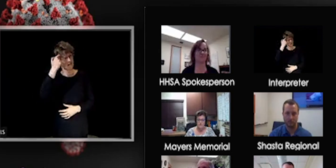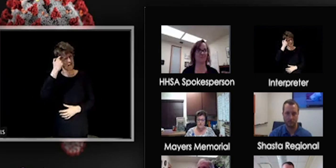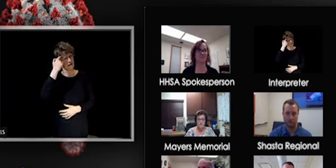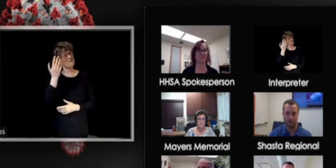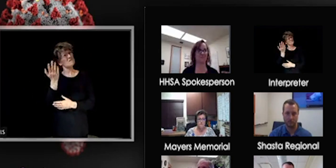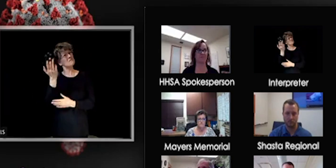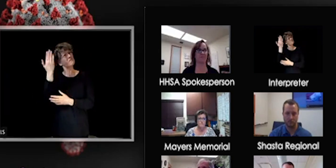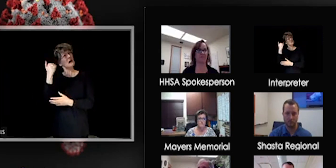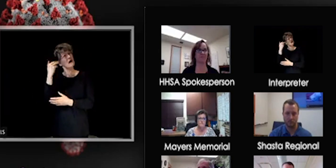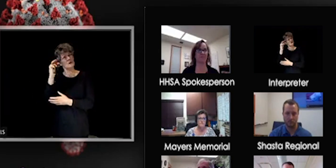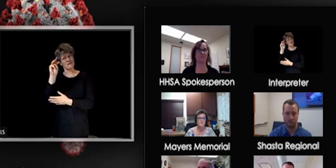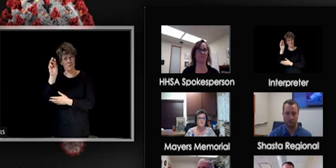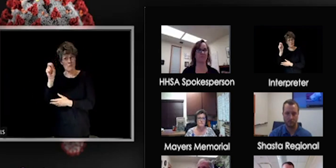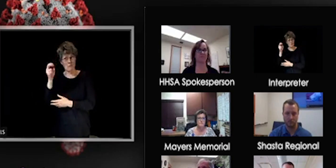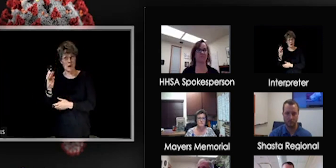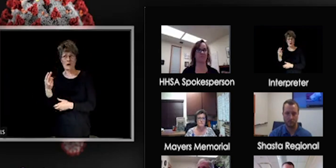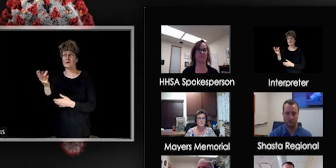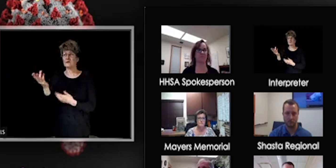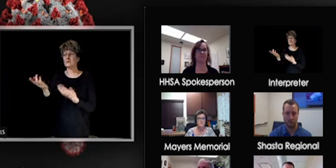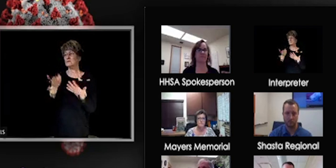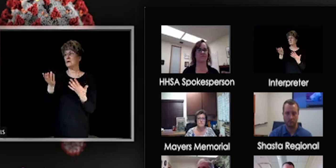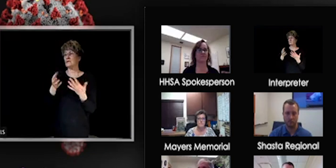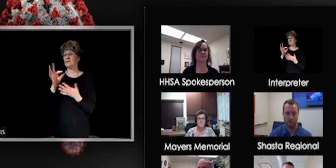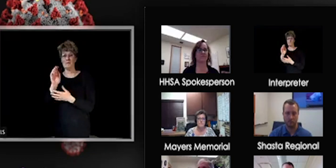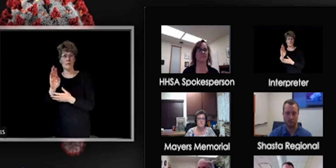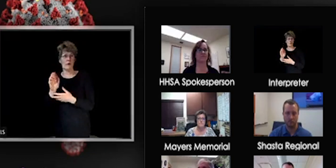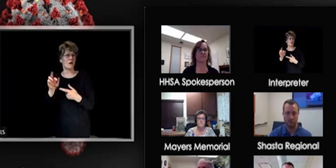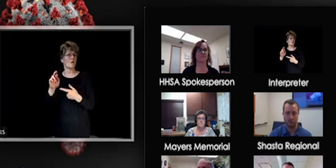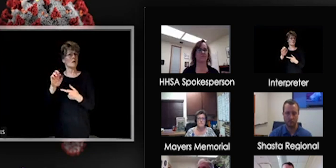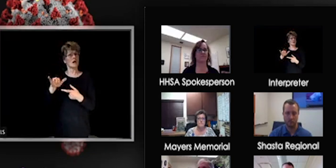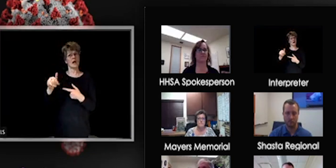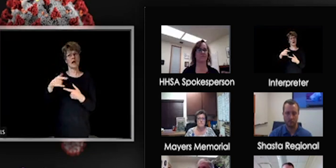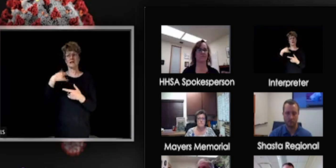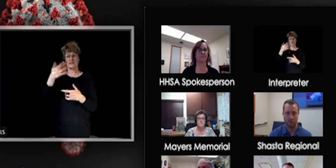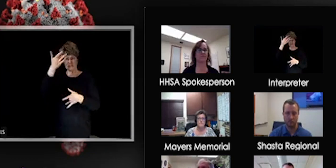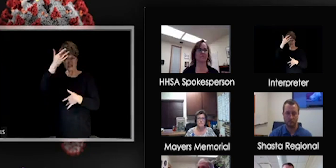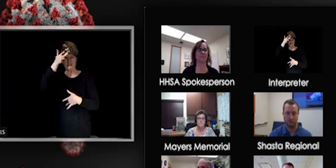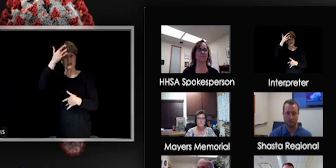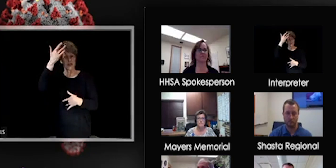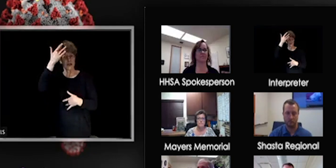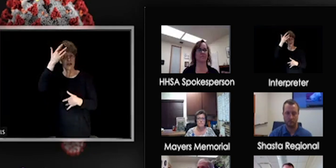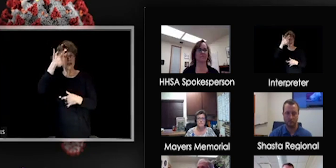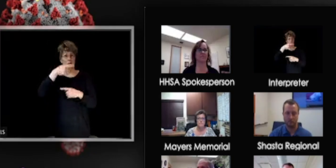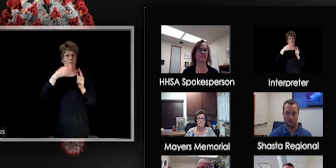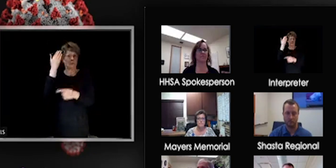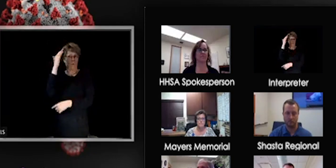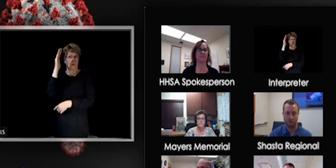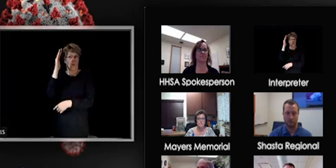in March, but they, of course, have no way of knowing. Is that correct, they don’t